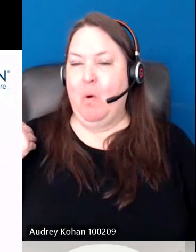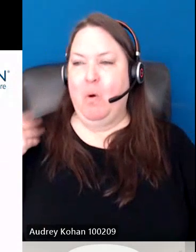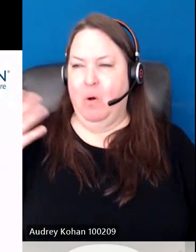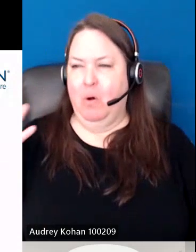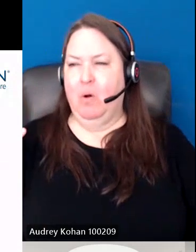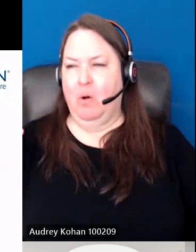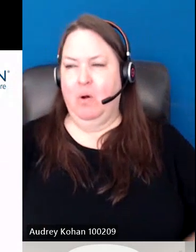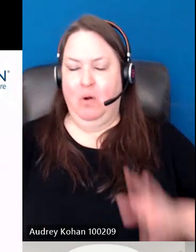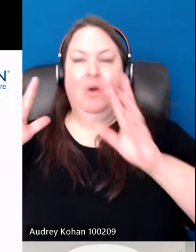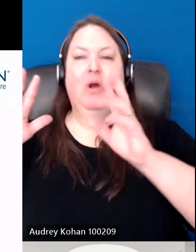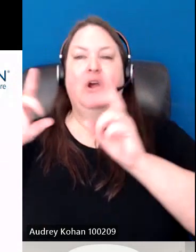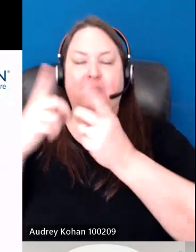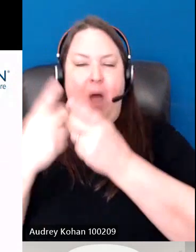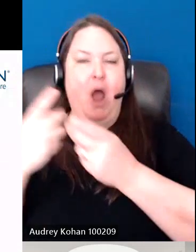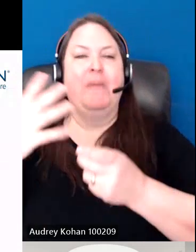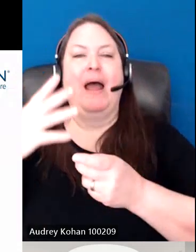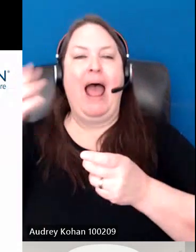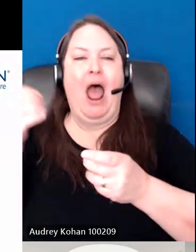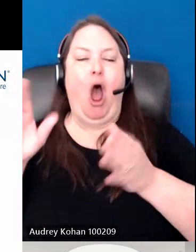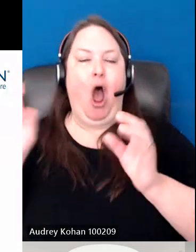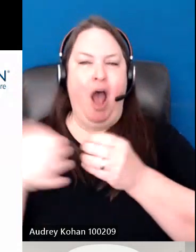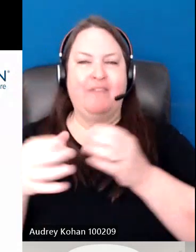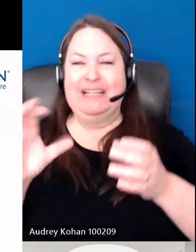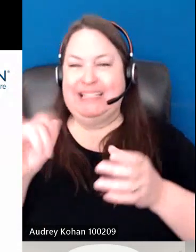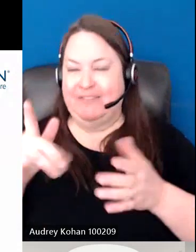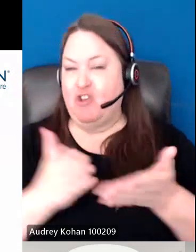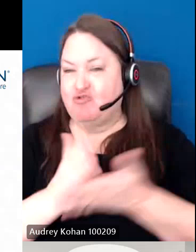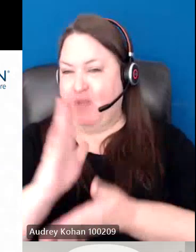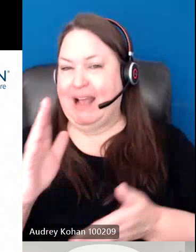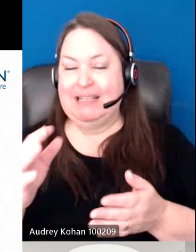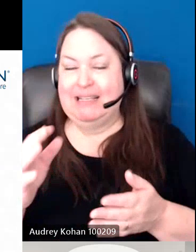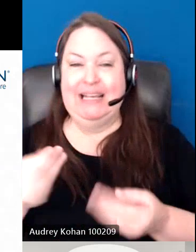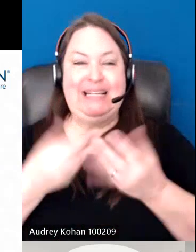and the office of civil rights at HHS issued this guidance here um on that you see on the